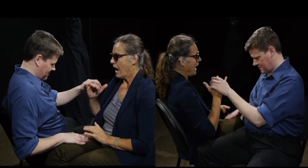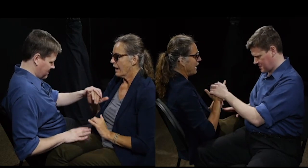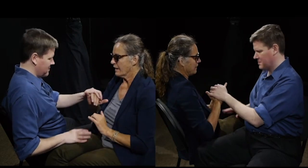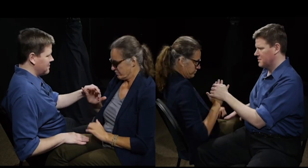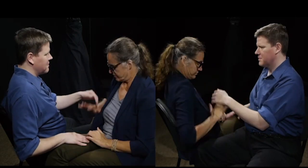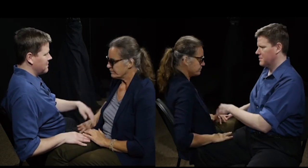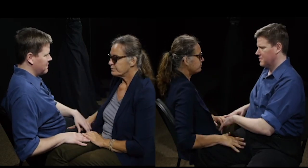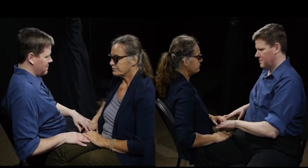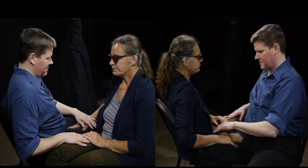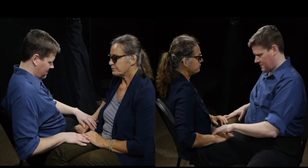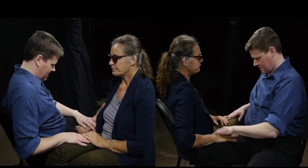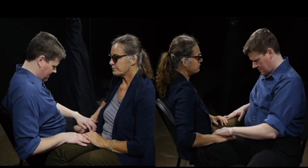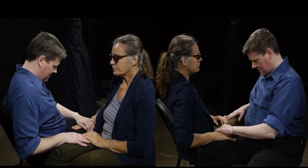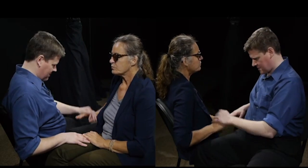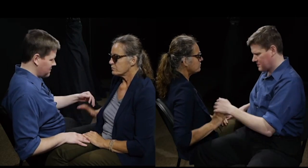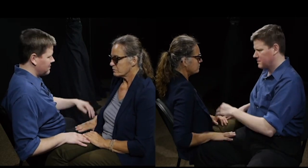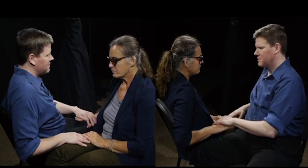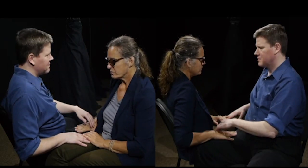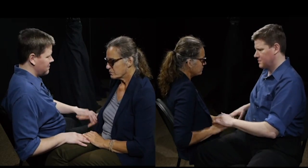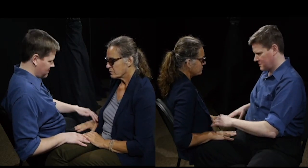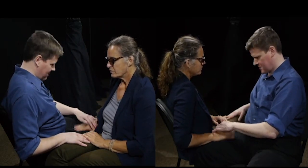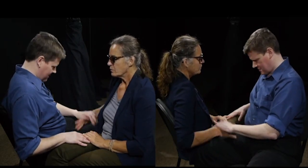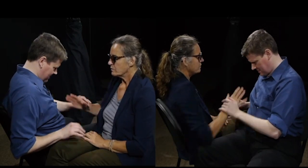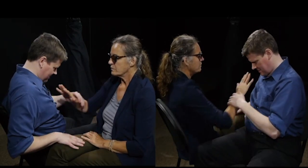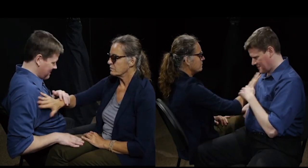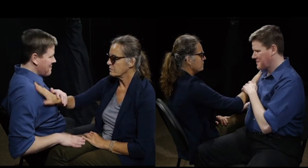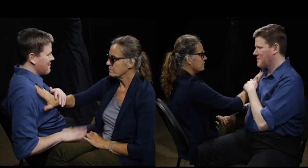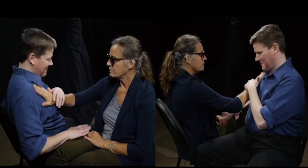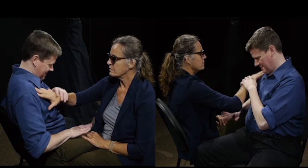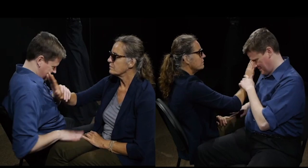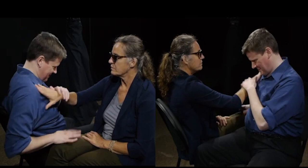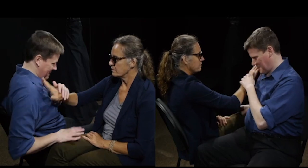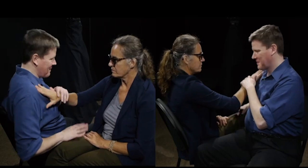"yes" is conveyed by tapping, and "no" by pressing down and moving the hand back and forth.